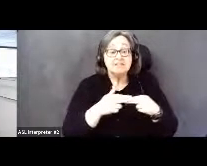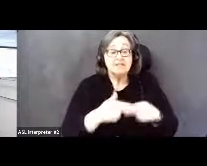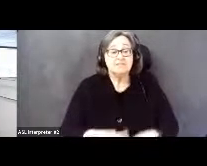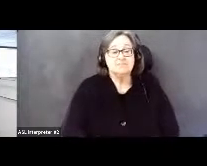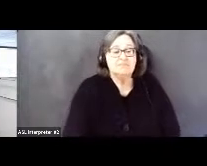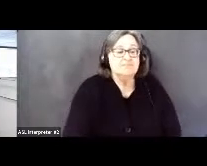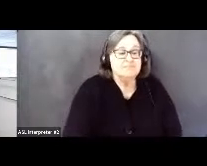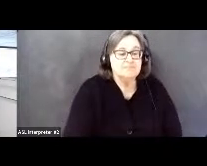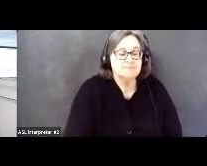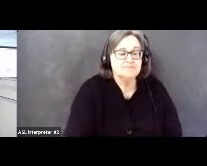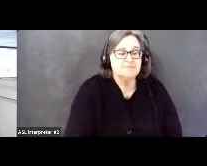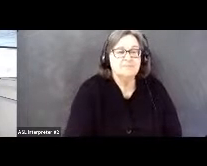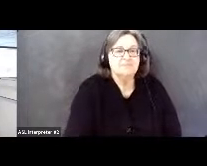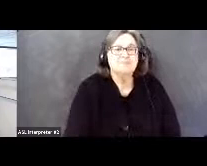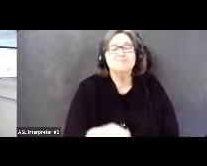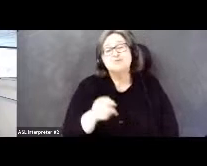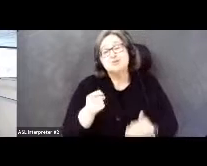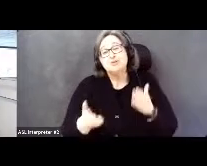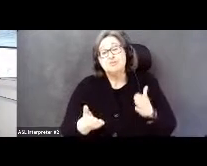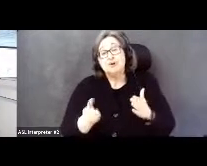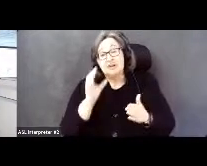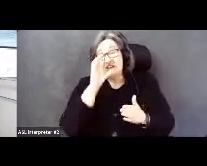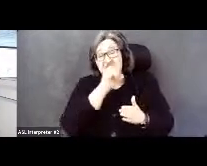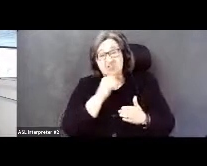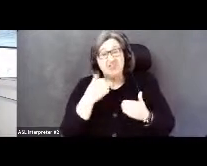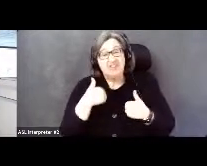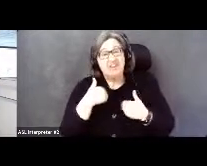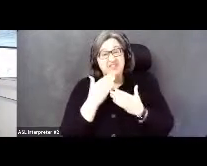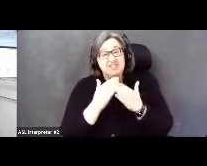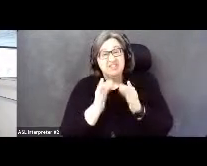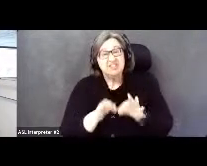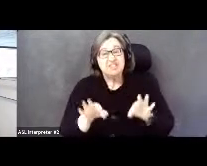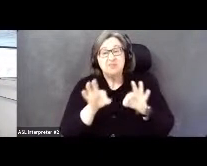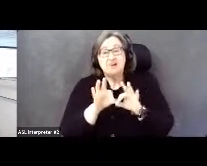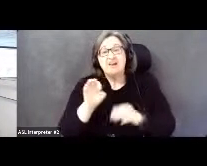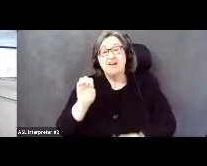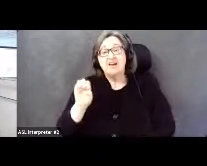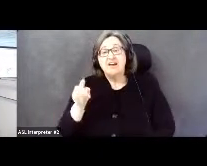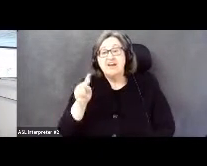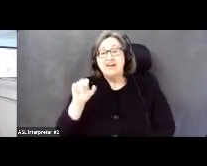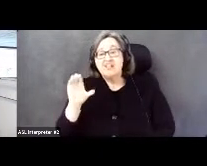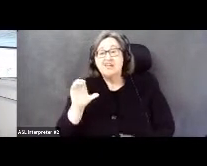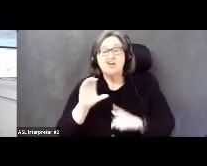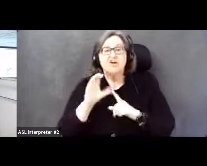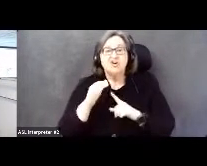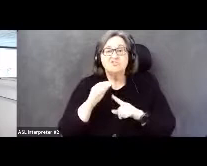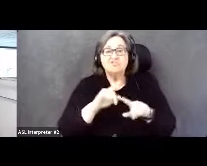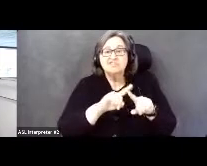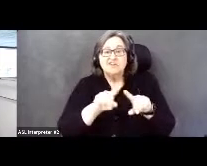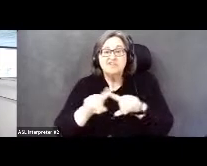As you might guess there are also significant ethnic and cultural disparities. And I'm going